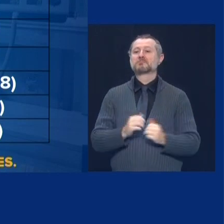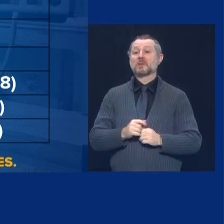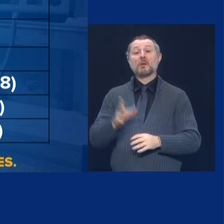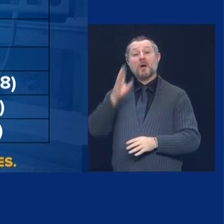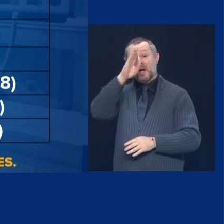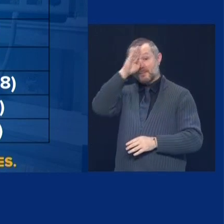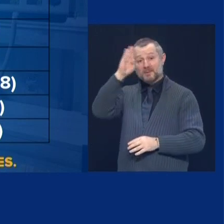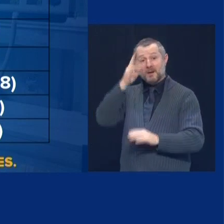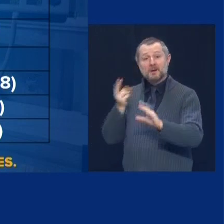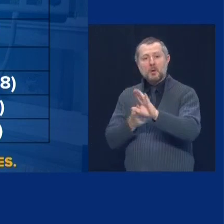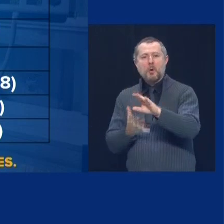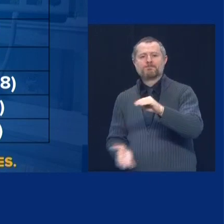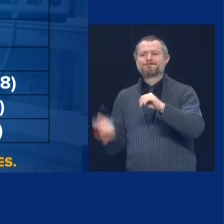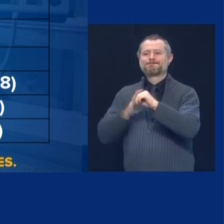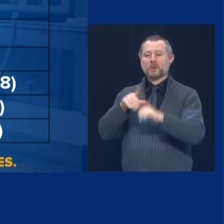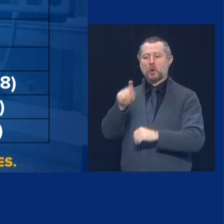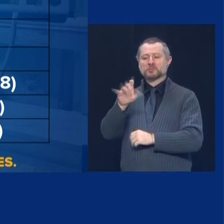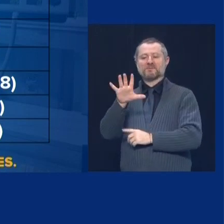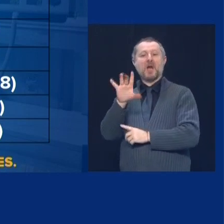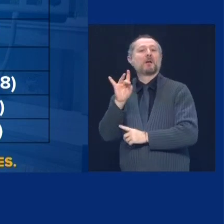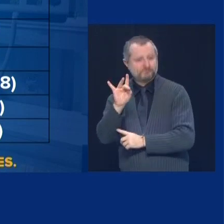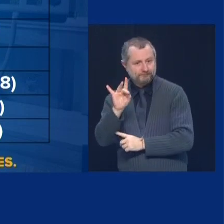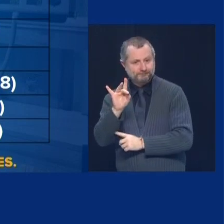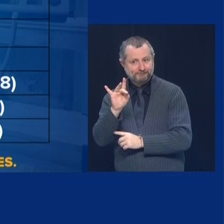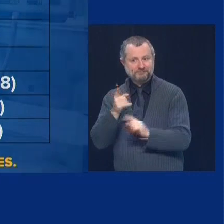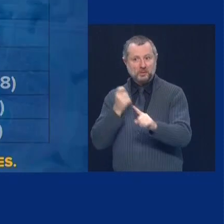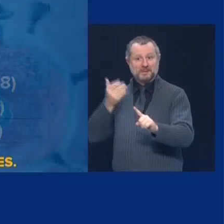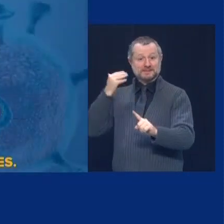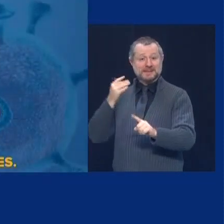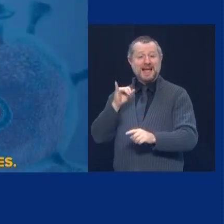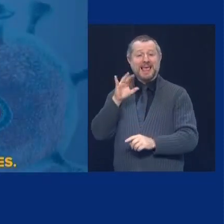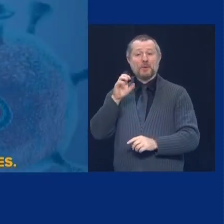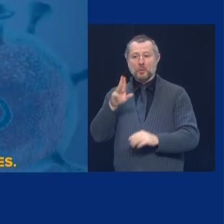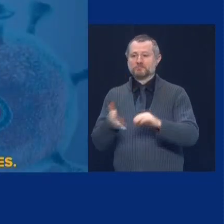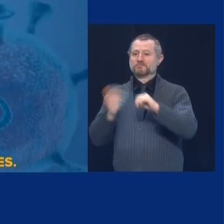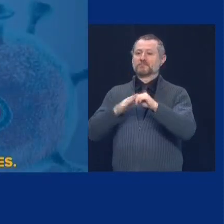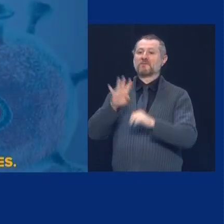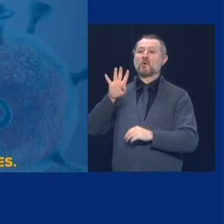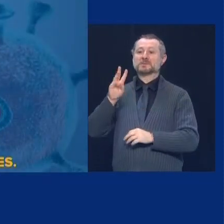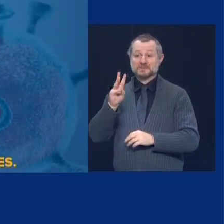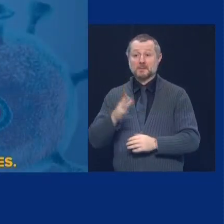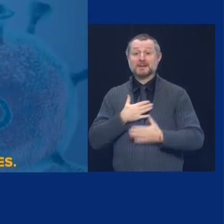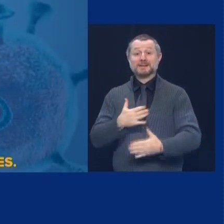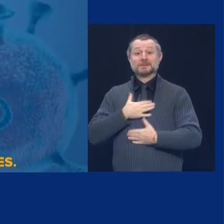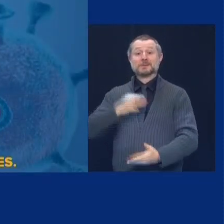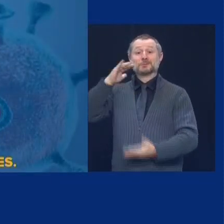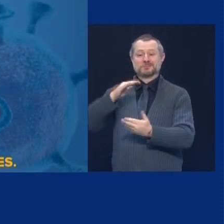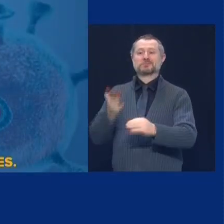95 IS EXTREMELY SAD AND THOSE NEW YORKERS ARE IN OUR THOUGHTS AND PRAYERS.